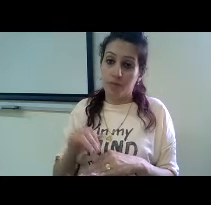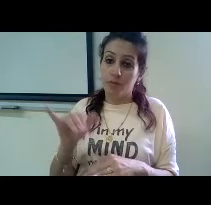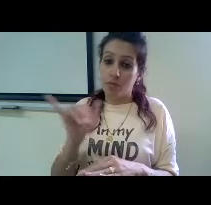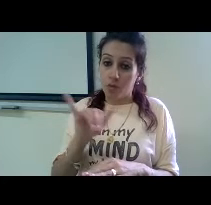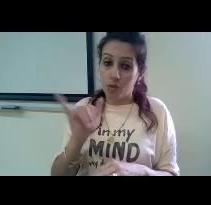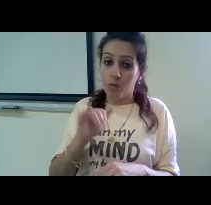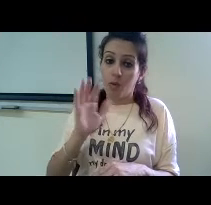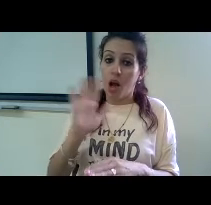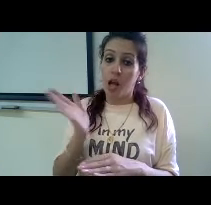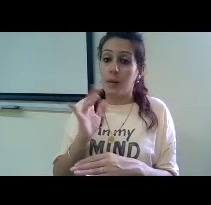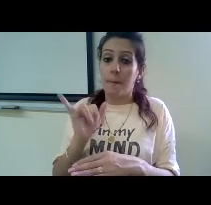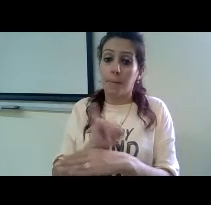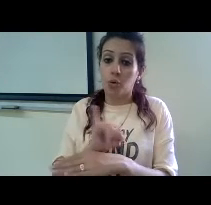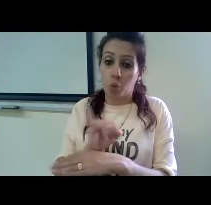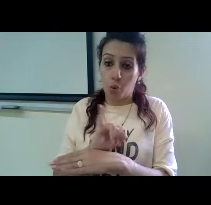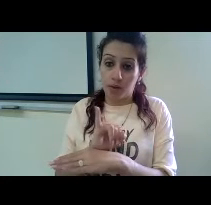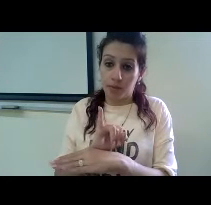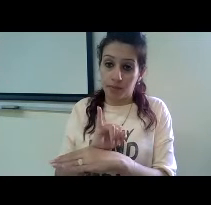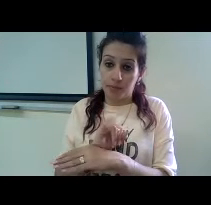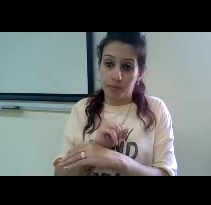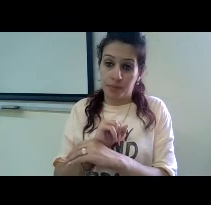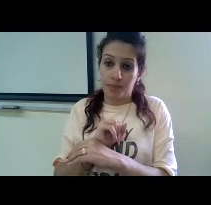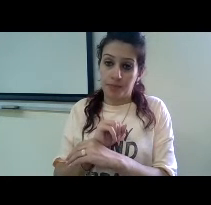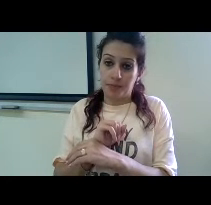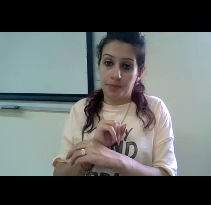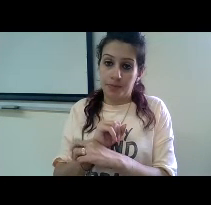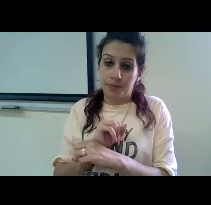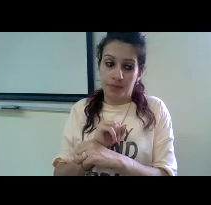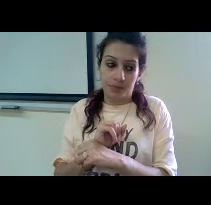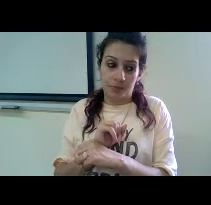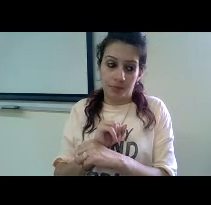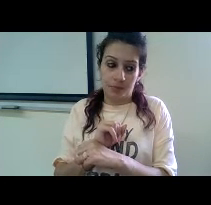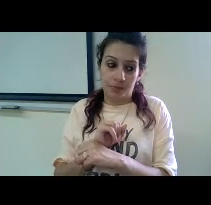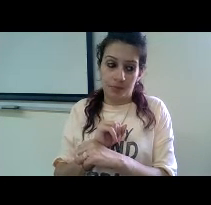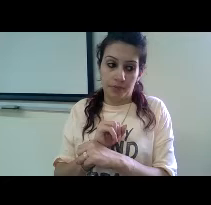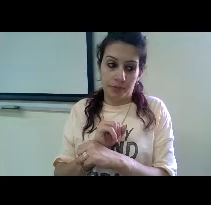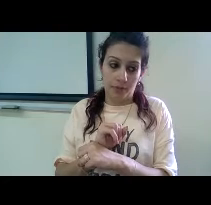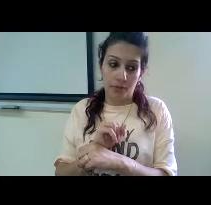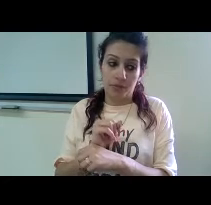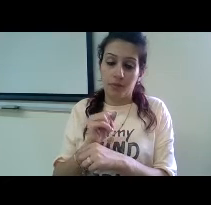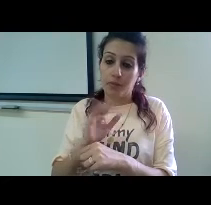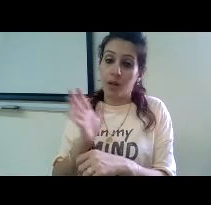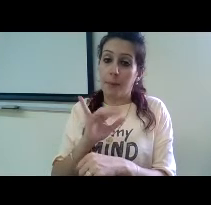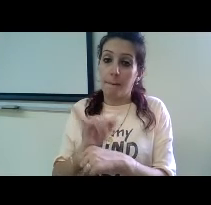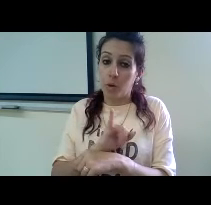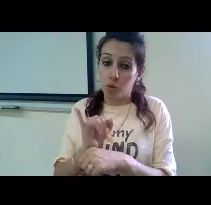think about if we have another emergency period. But one thing is very clear